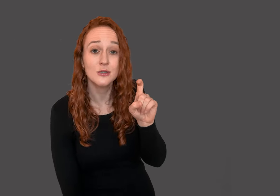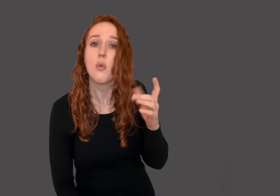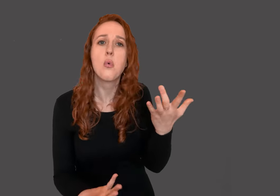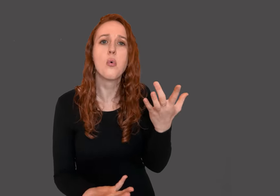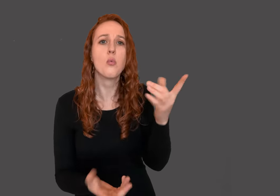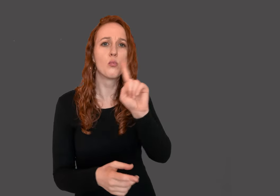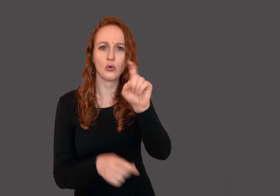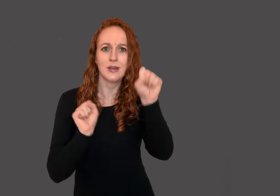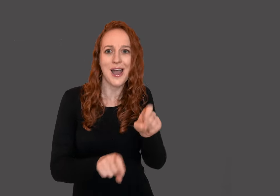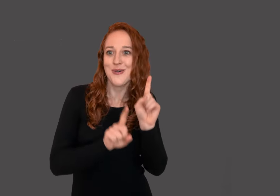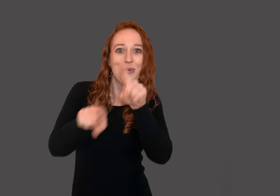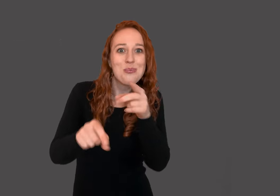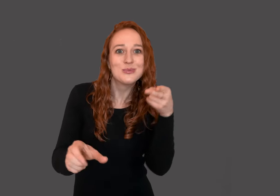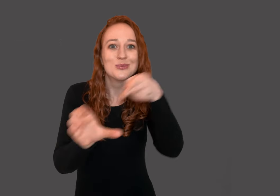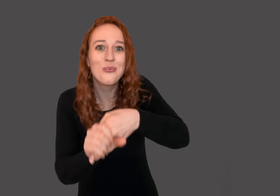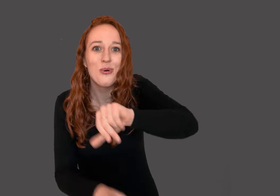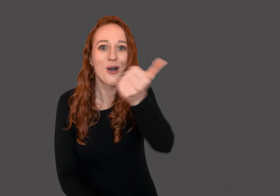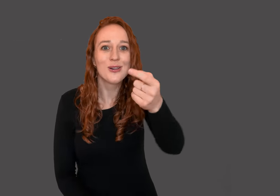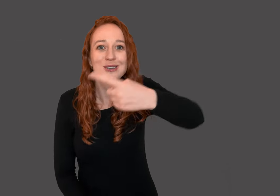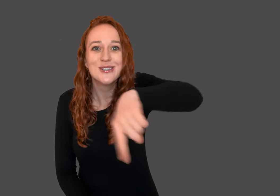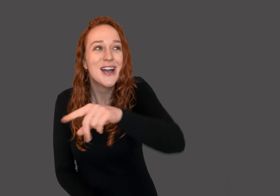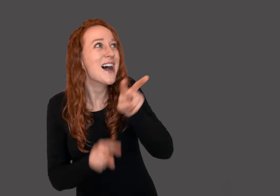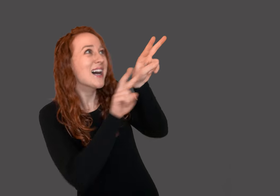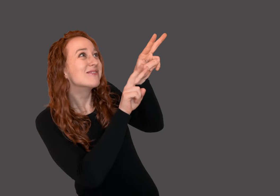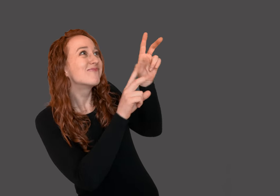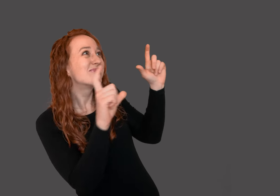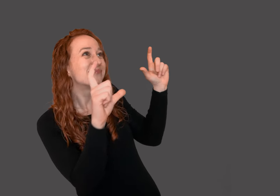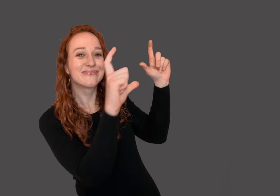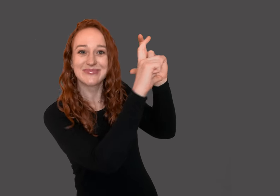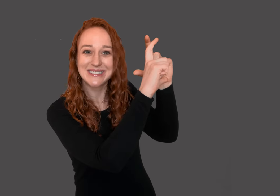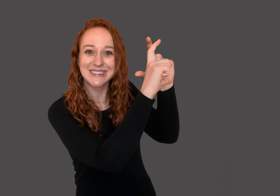or where you can join others for a safe solar viewing event.